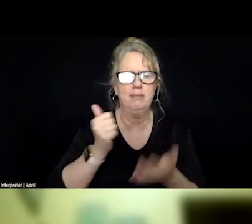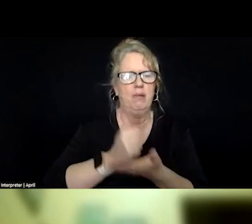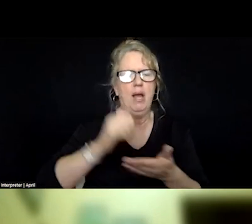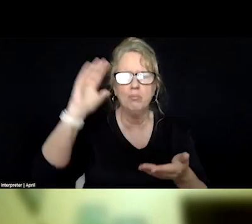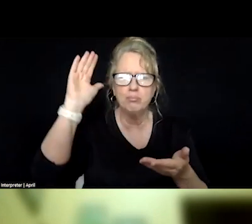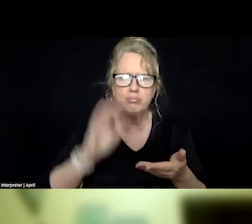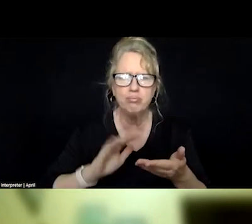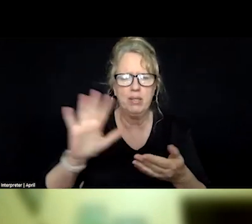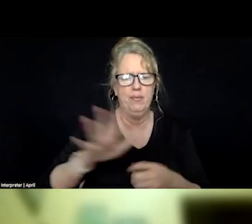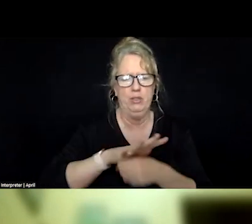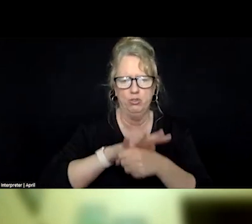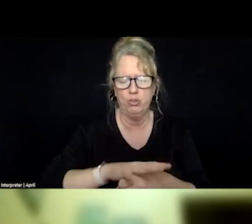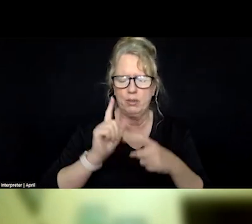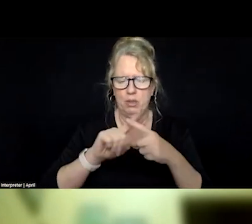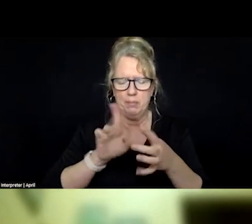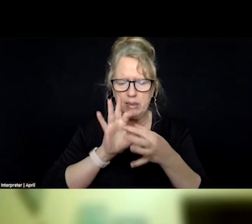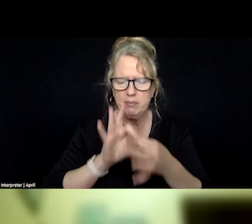THEIR STRESS AND CONNECT WITH CARING SUPPORT.